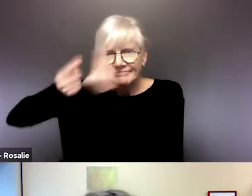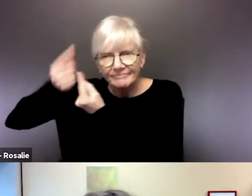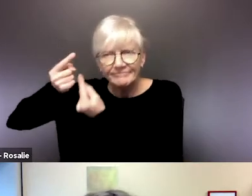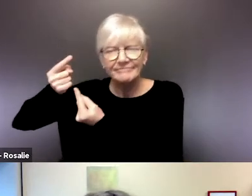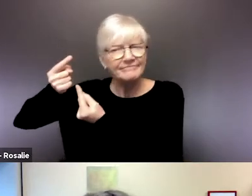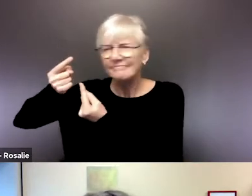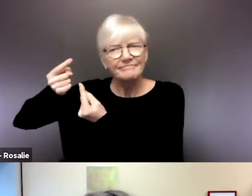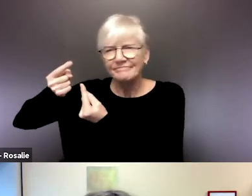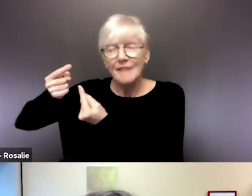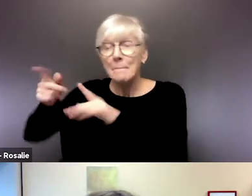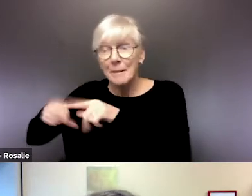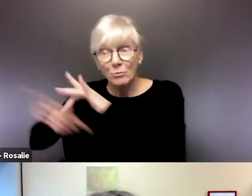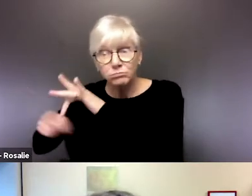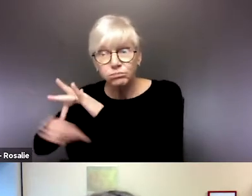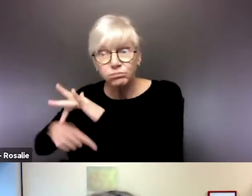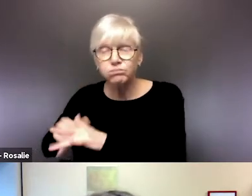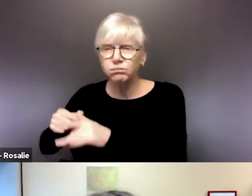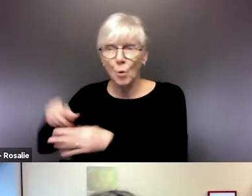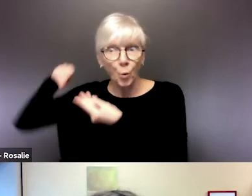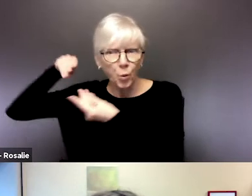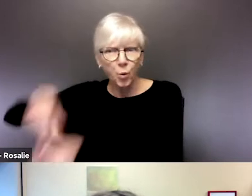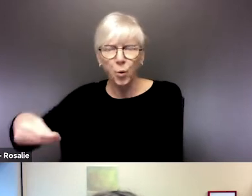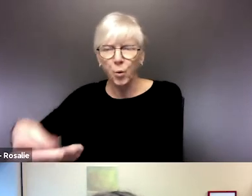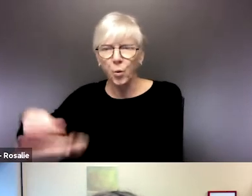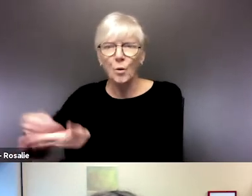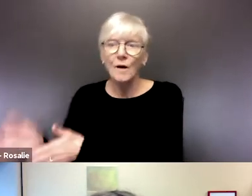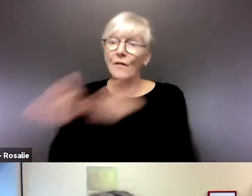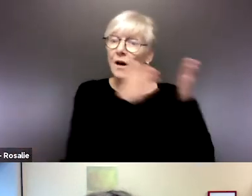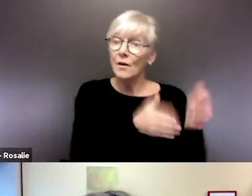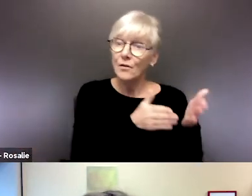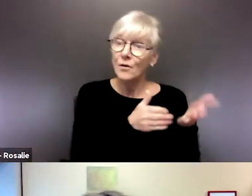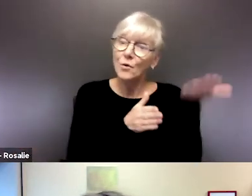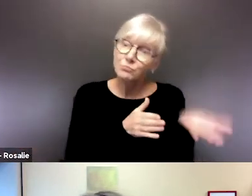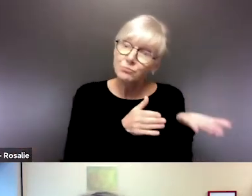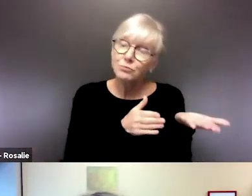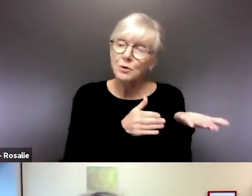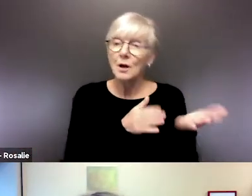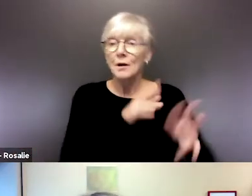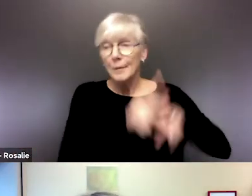of absence and the logic of insurance. On the other, there is the human and social rationality